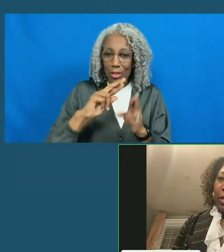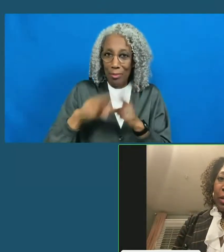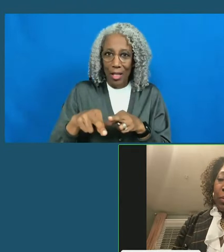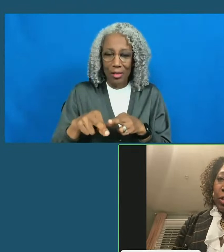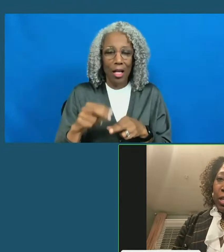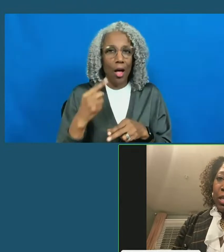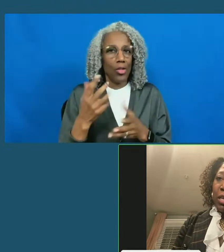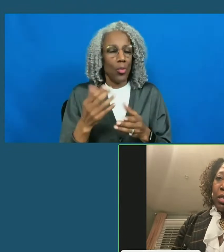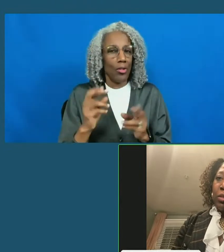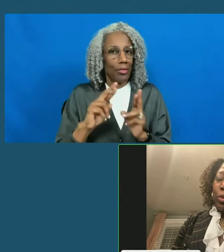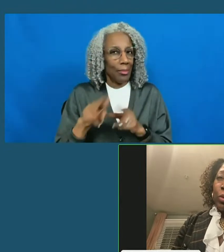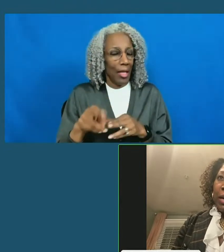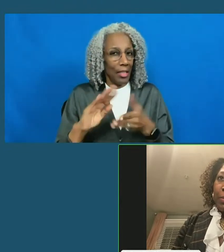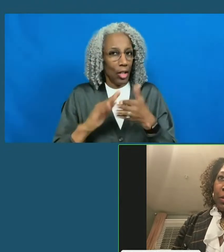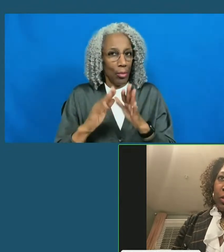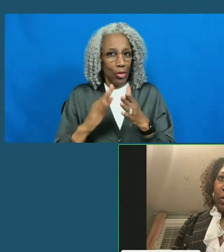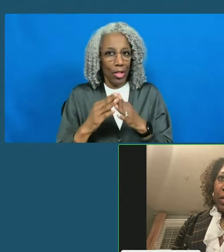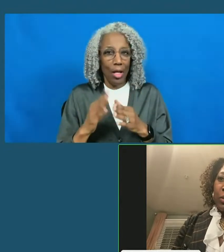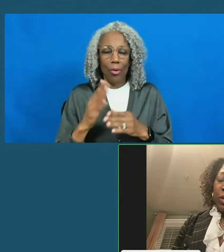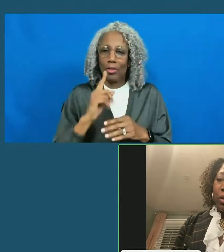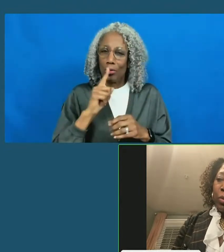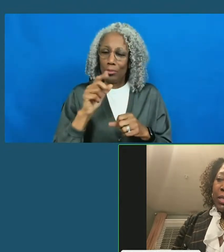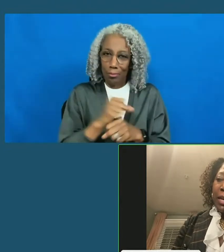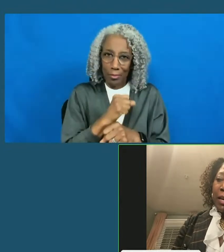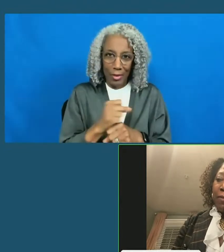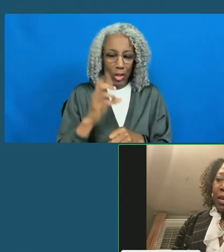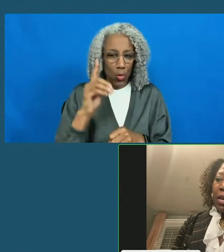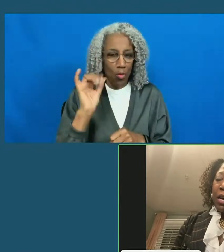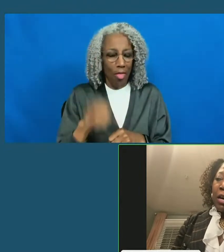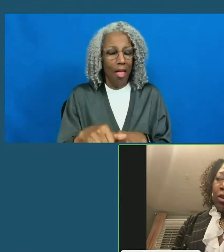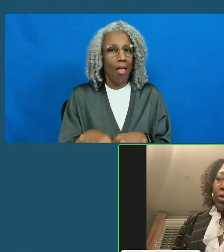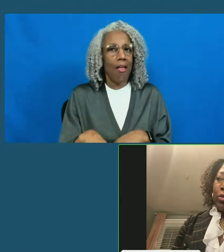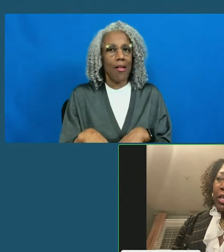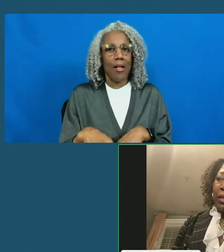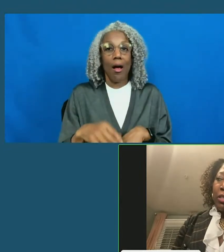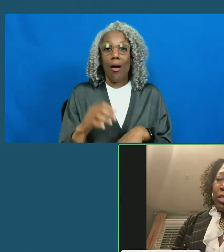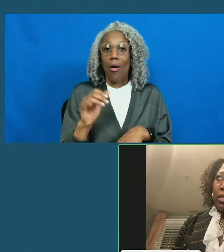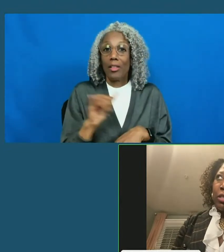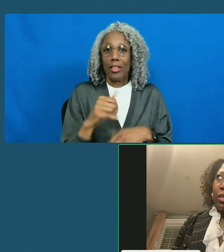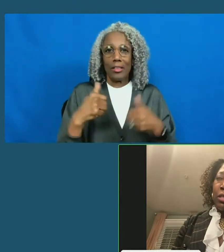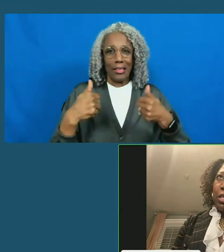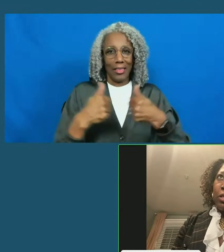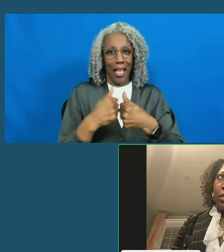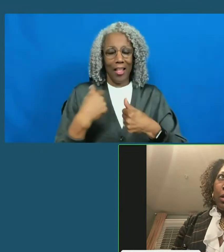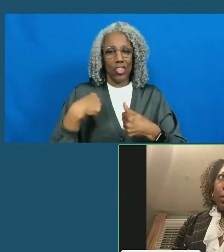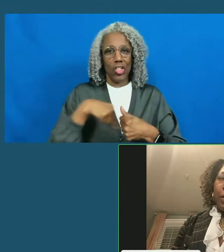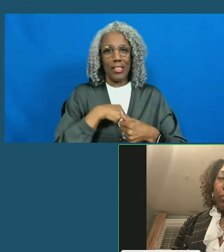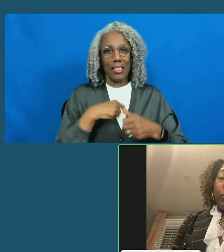invest, saying yes, As always, we will follow up and send the responses back because we want to be responsive to our